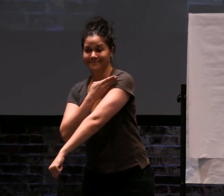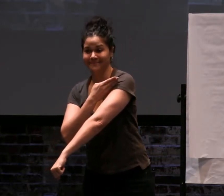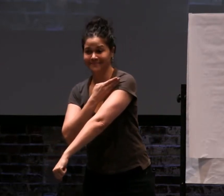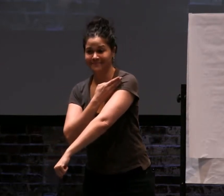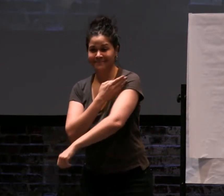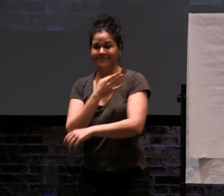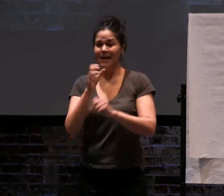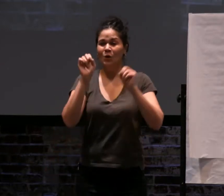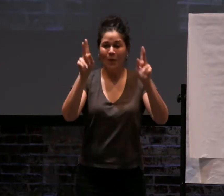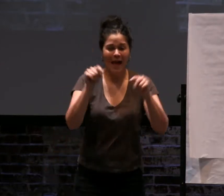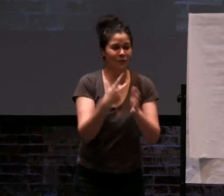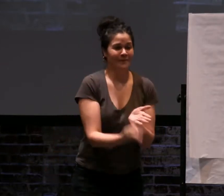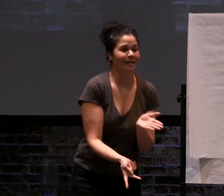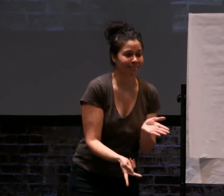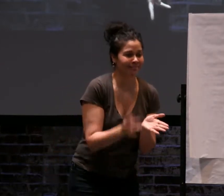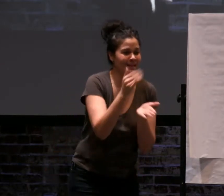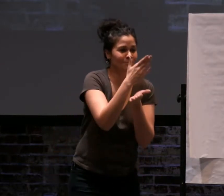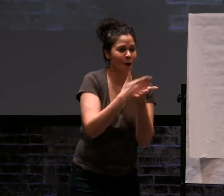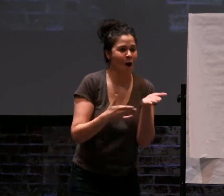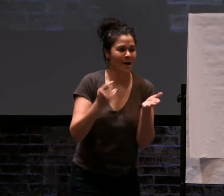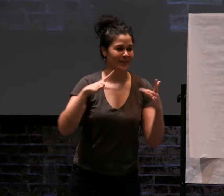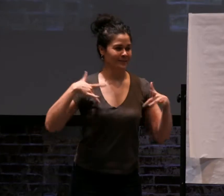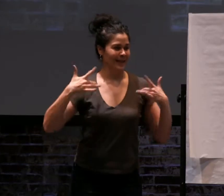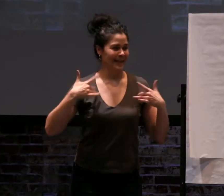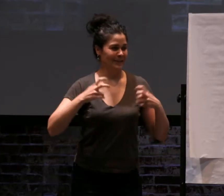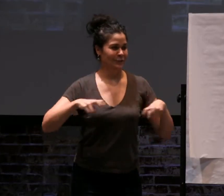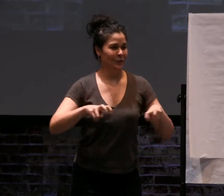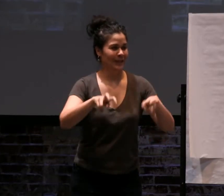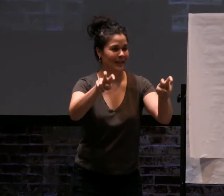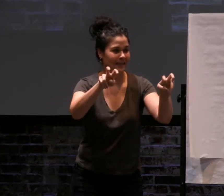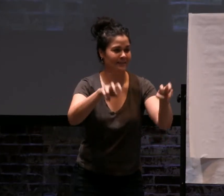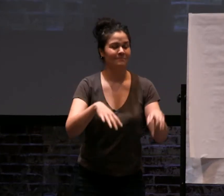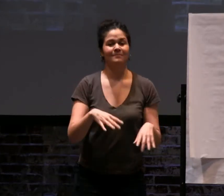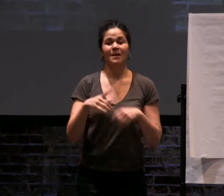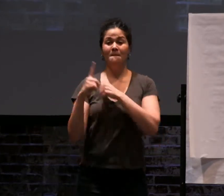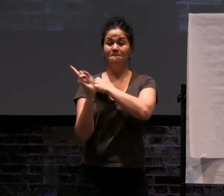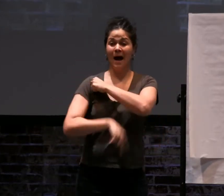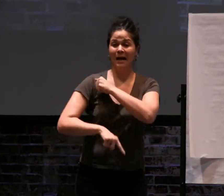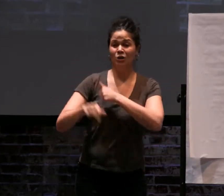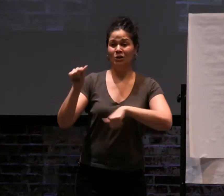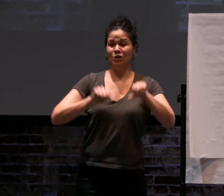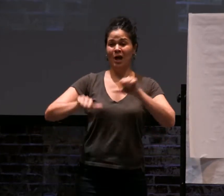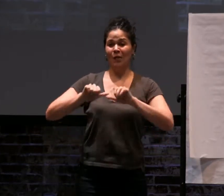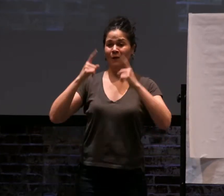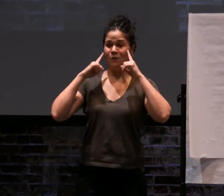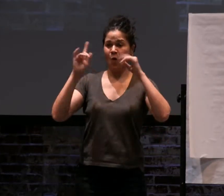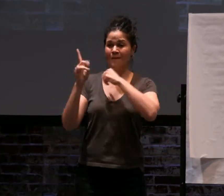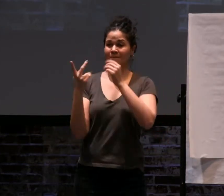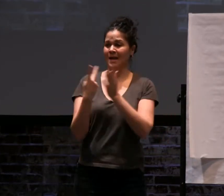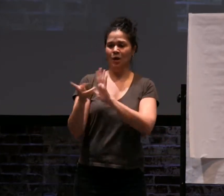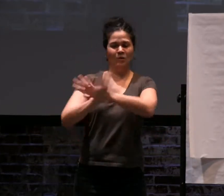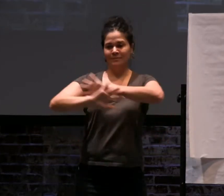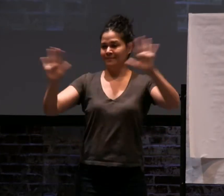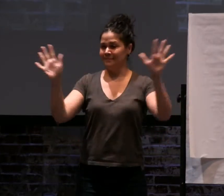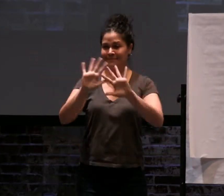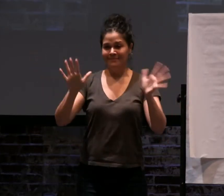We can turn failure into an opportunity for improvement. To continue to make process on this journey together.